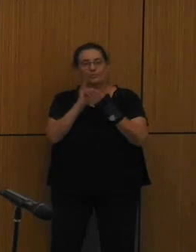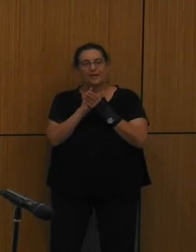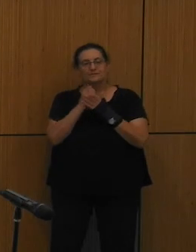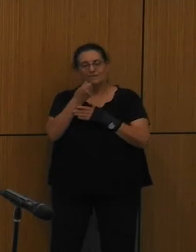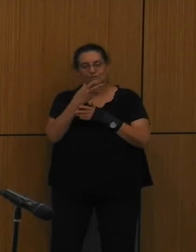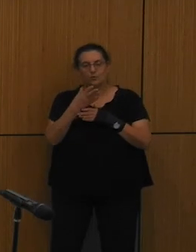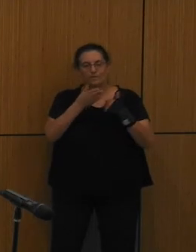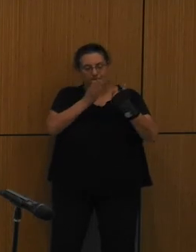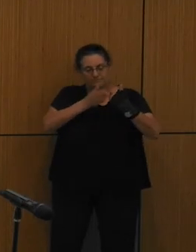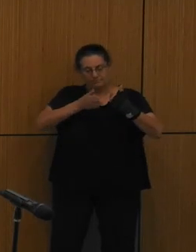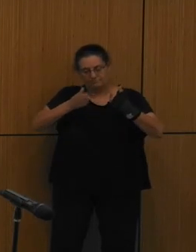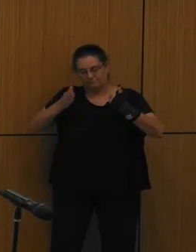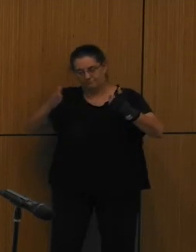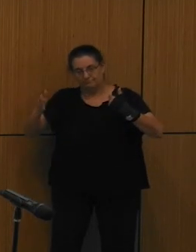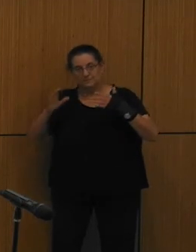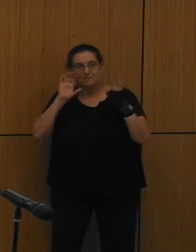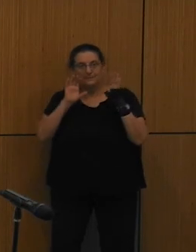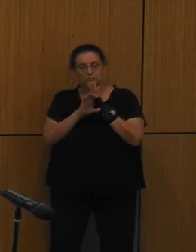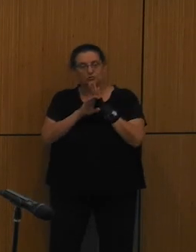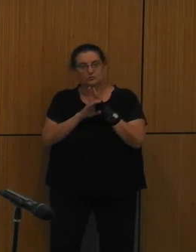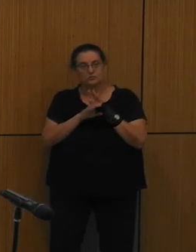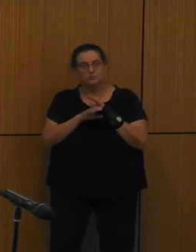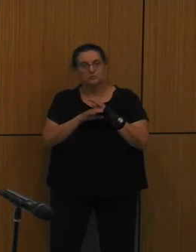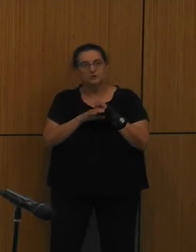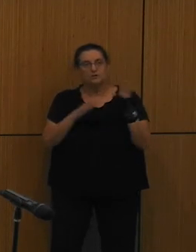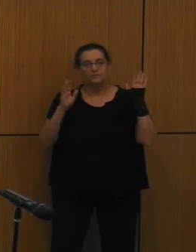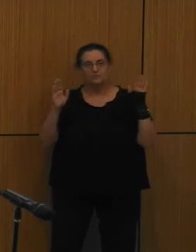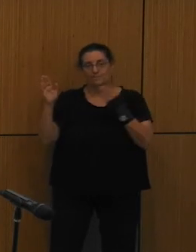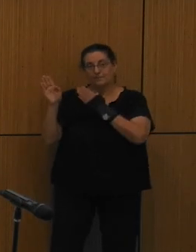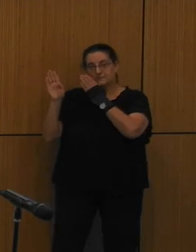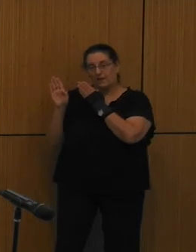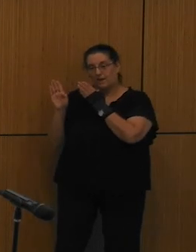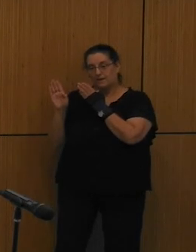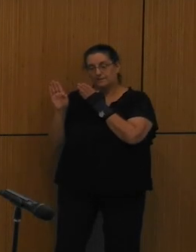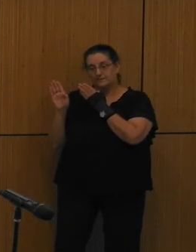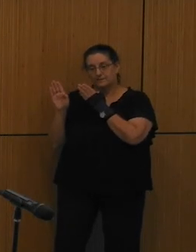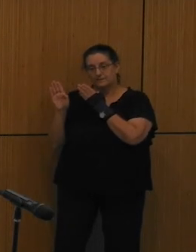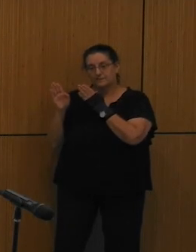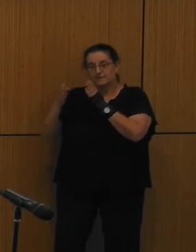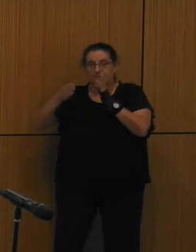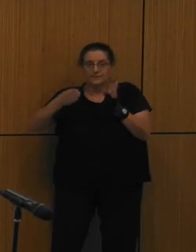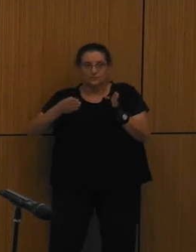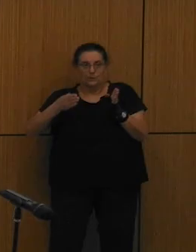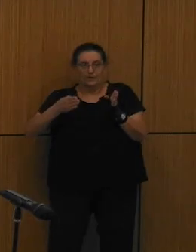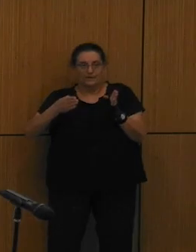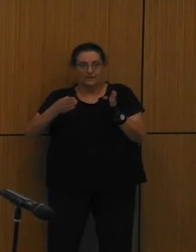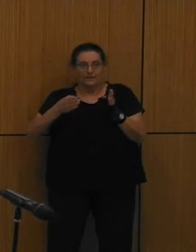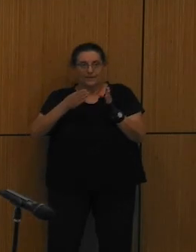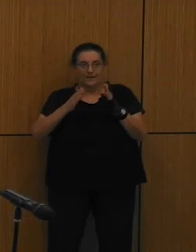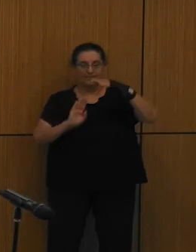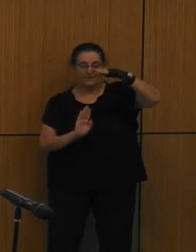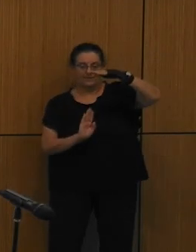like side to side, back to front, and then from the base of the skull to the top of the head.